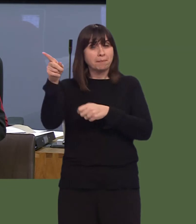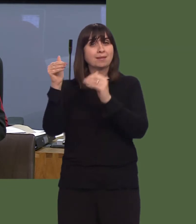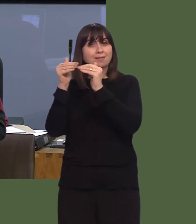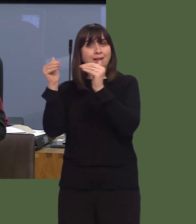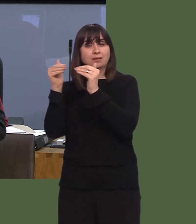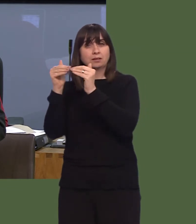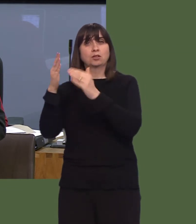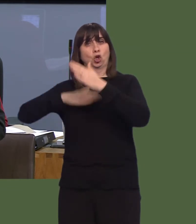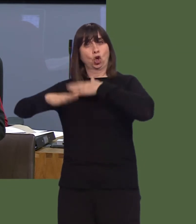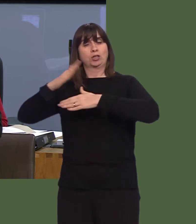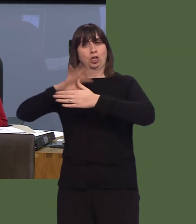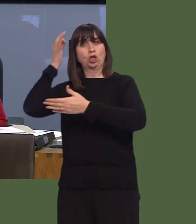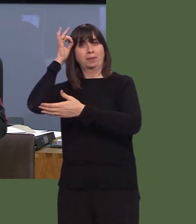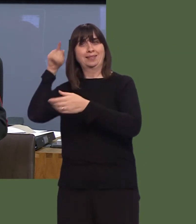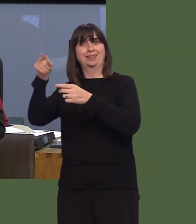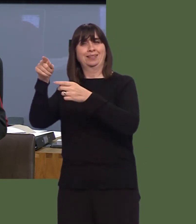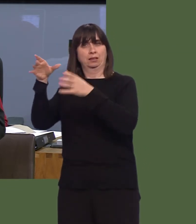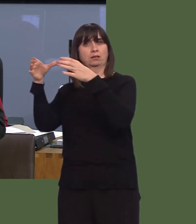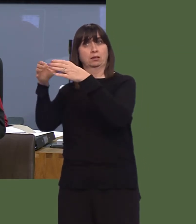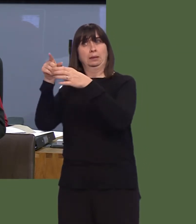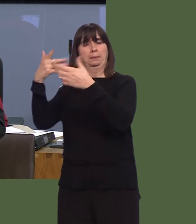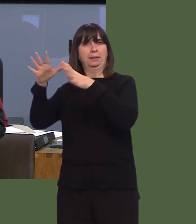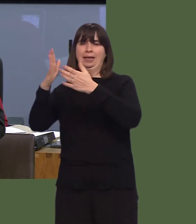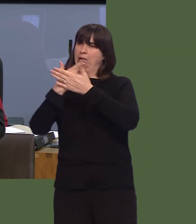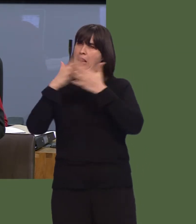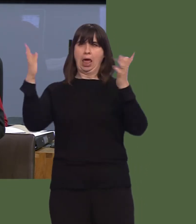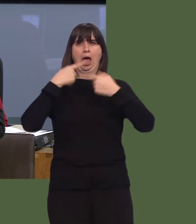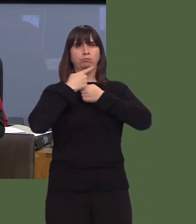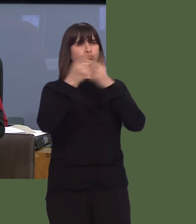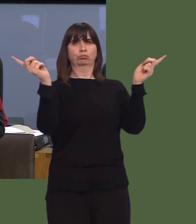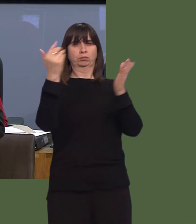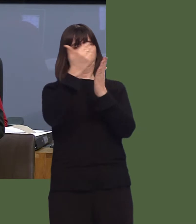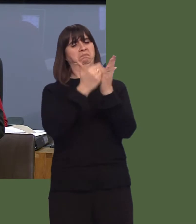inquiry. The committee stated clearlyóand I'm quoting hereóthat they